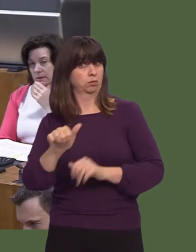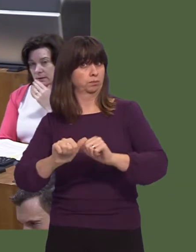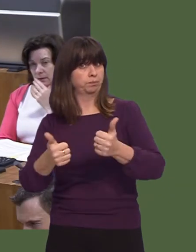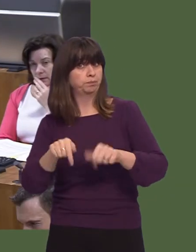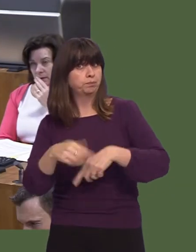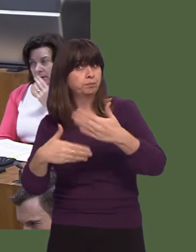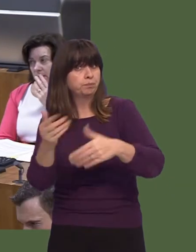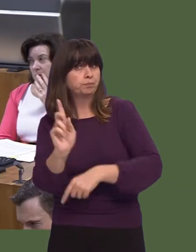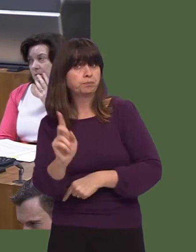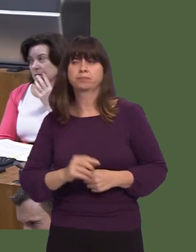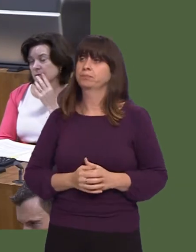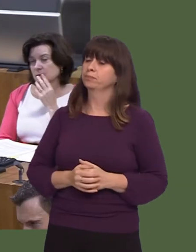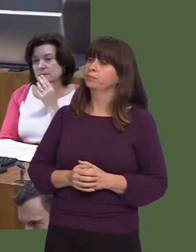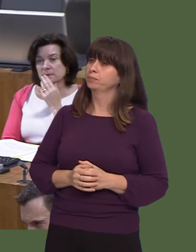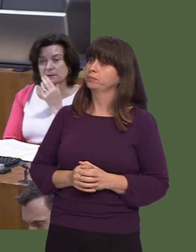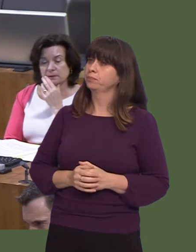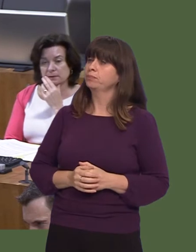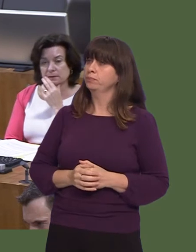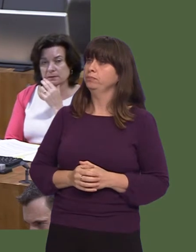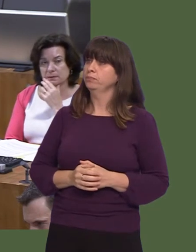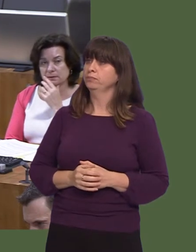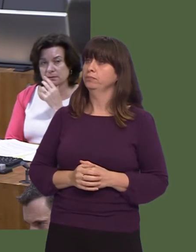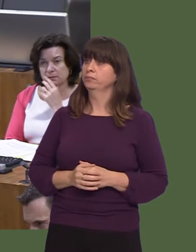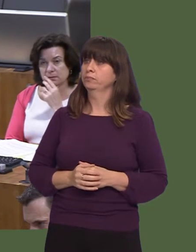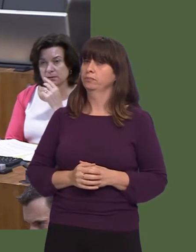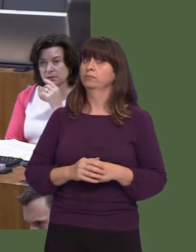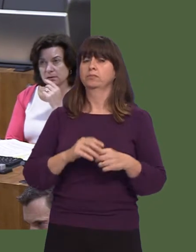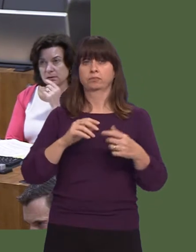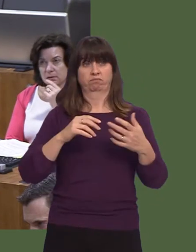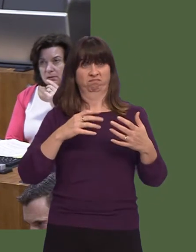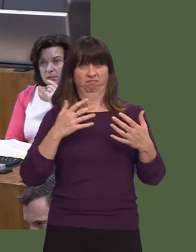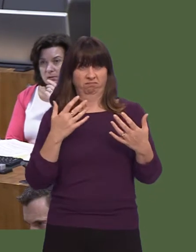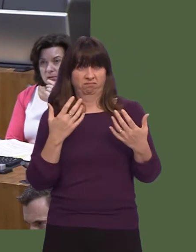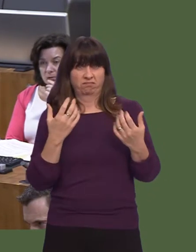that of course to be a part of the discussions that have taken place with stakeholders over